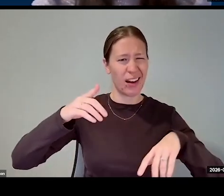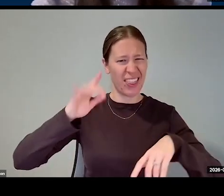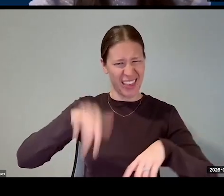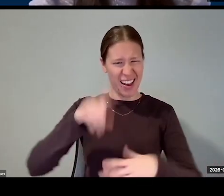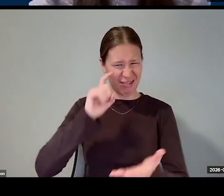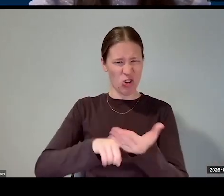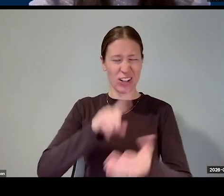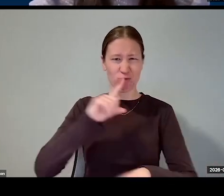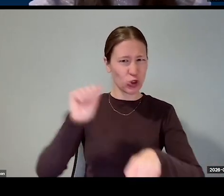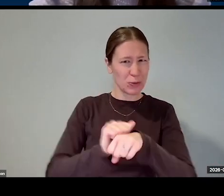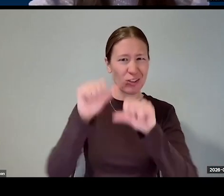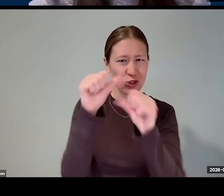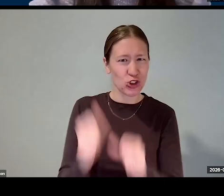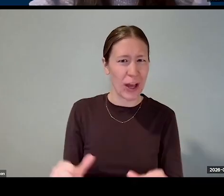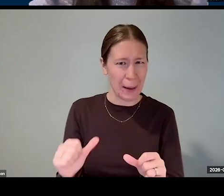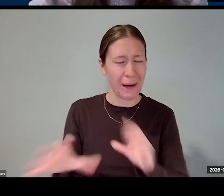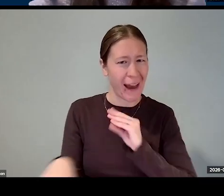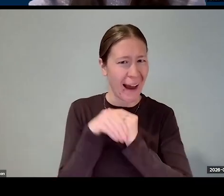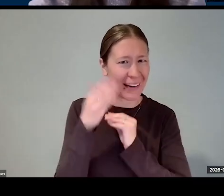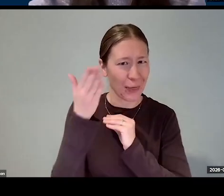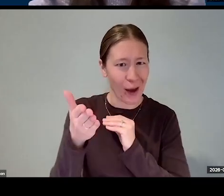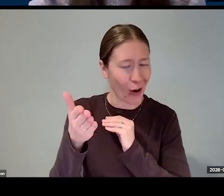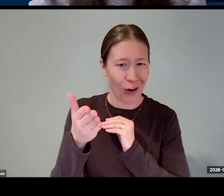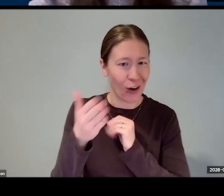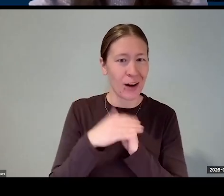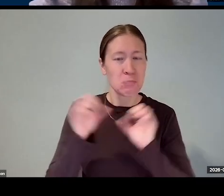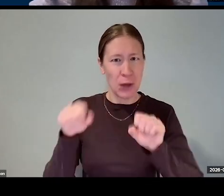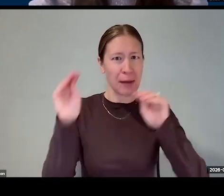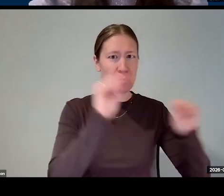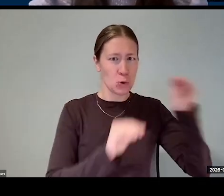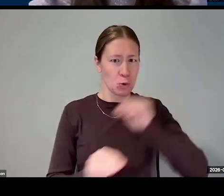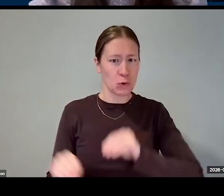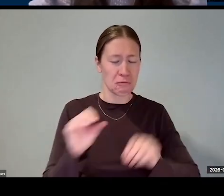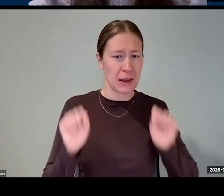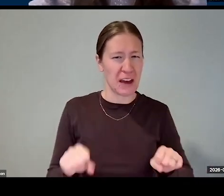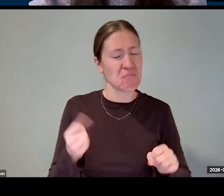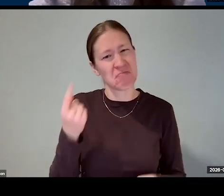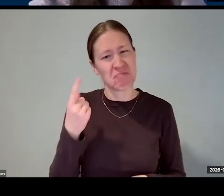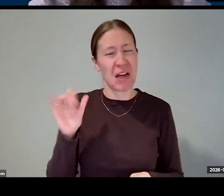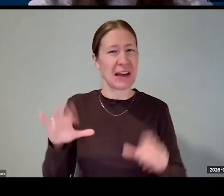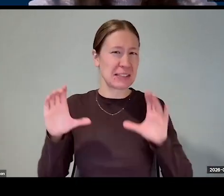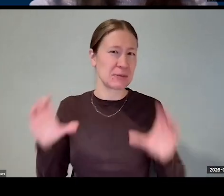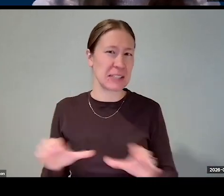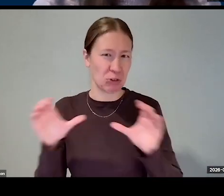but this is really more of a decorative object. I think it makes sense to go in the theme itself.